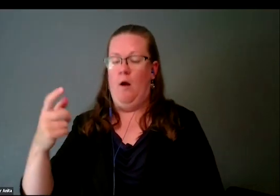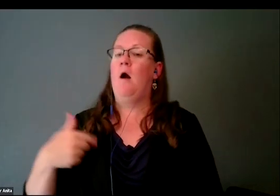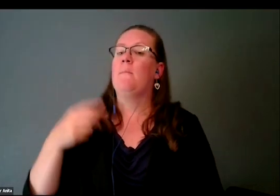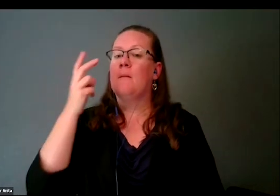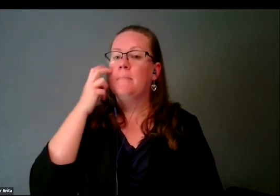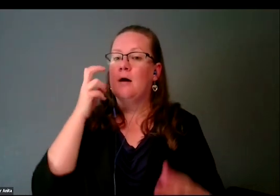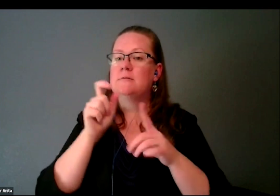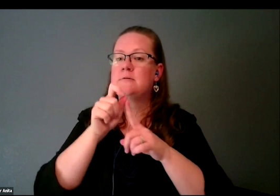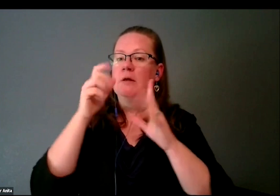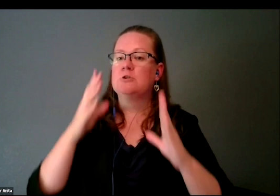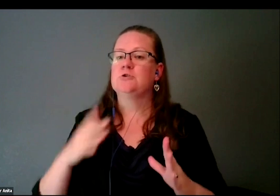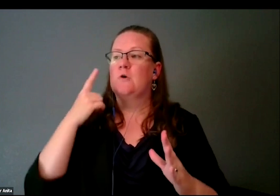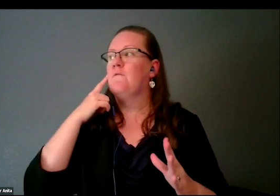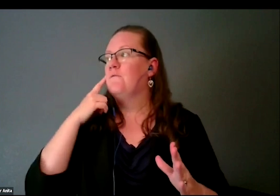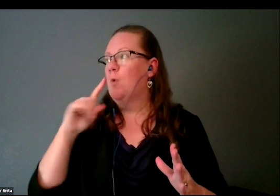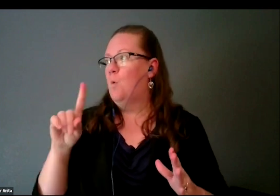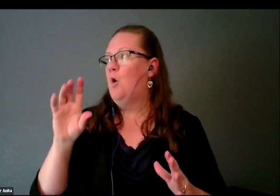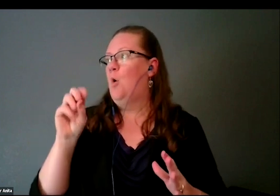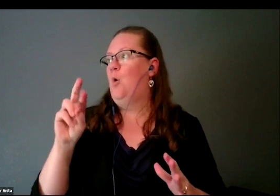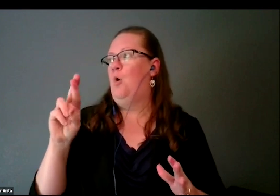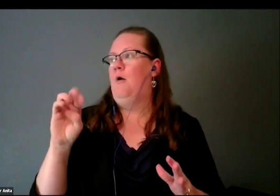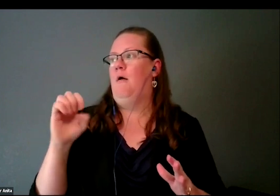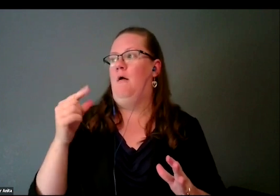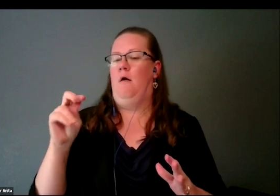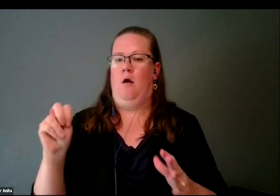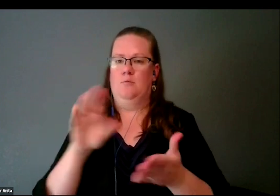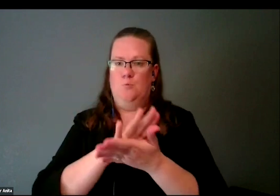I'm a braille transcriber certified through the Library of Congress.